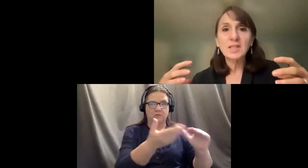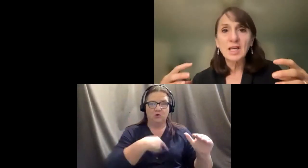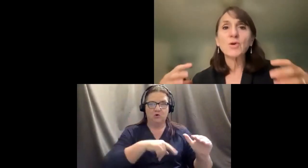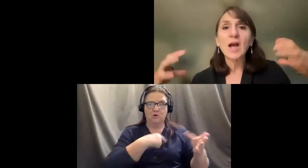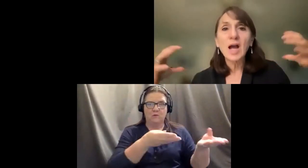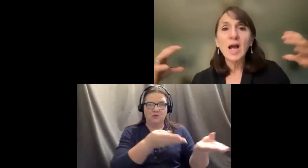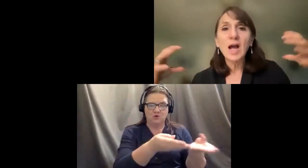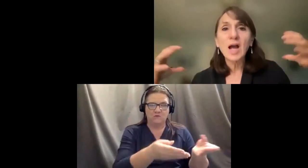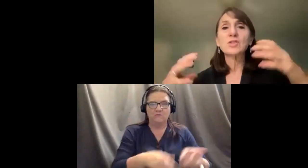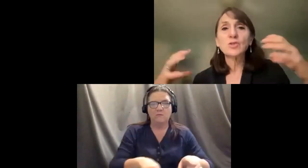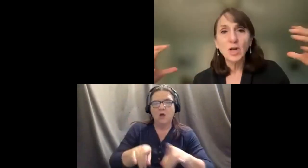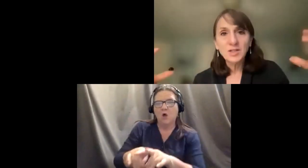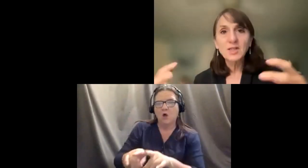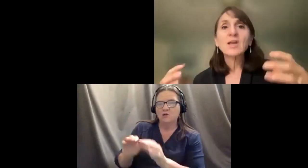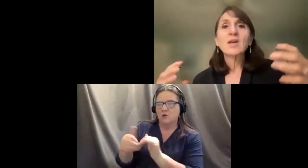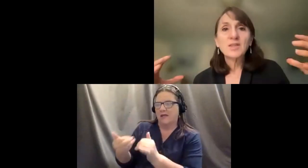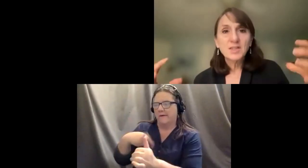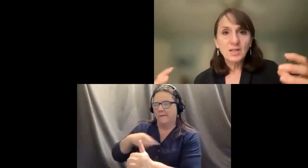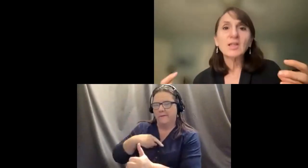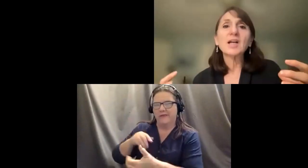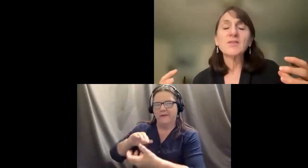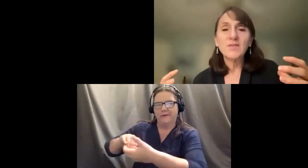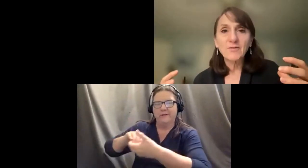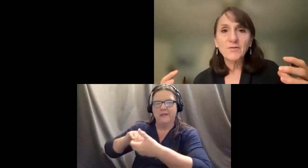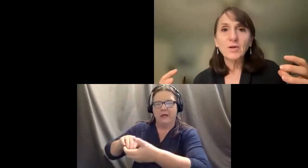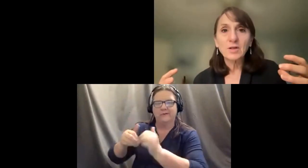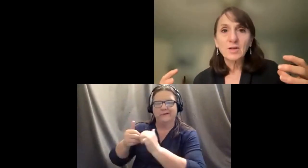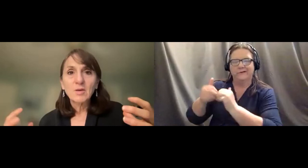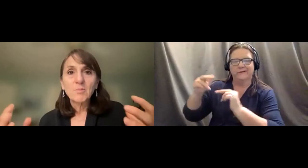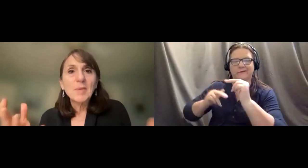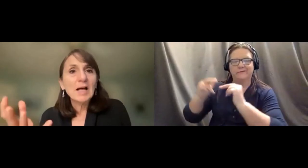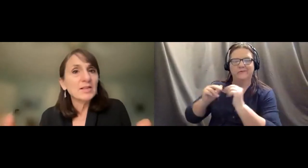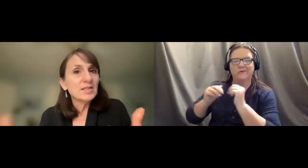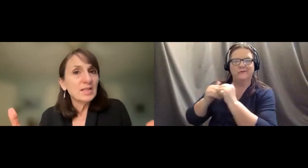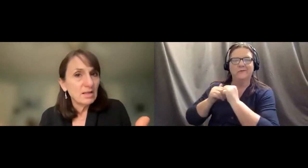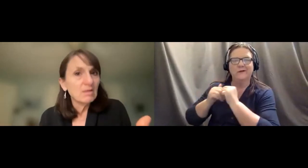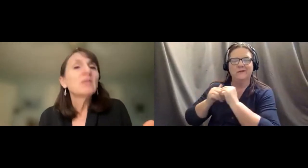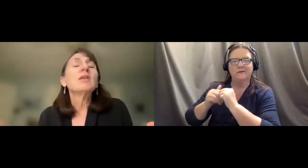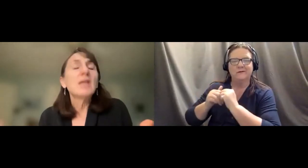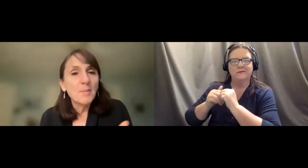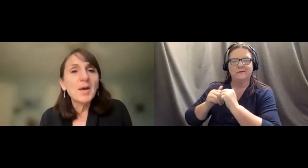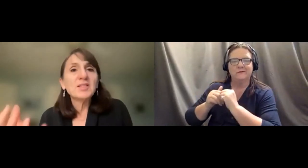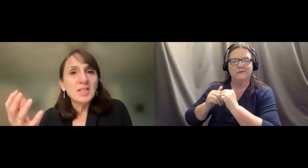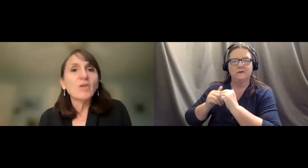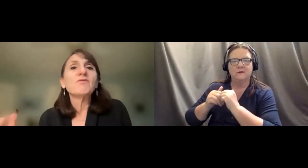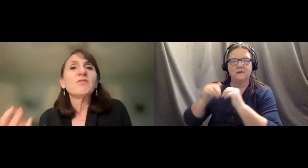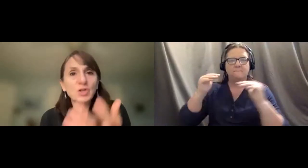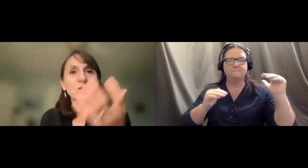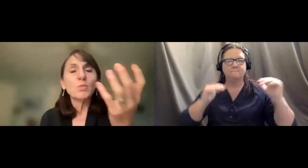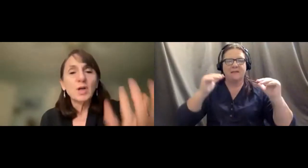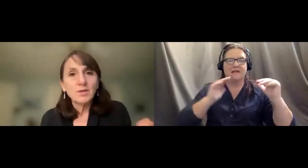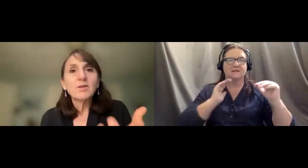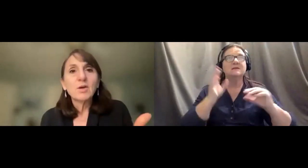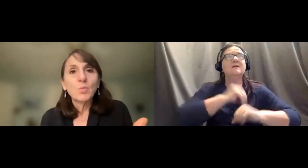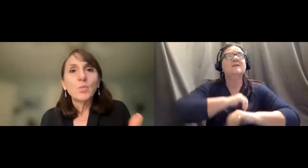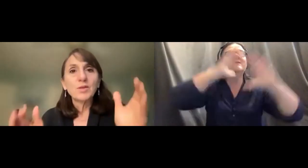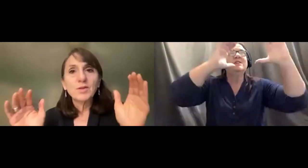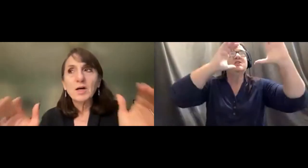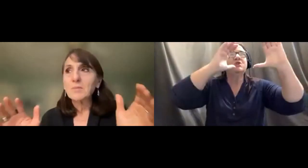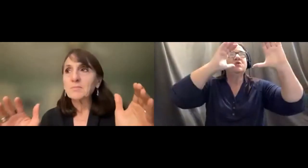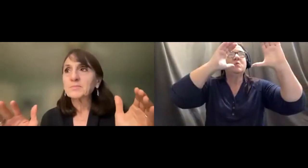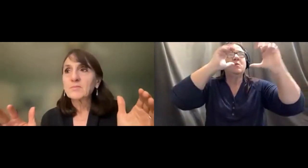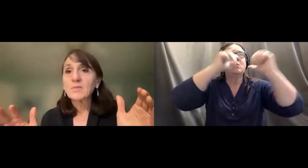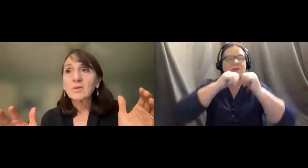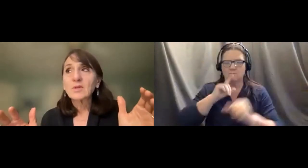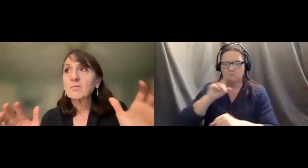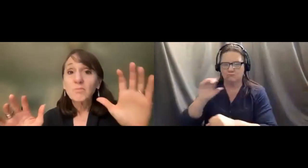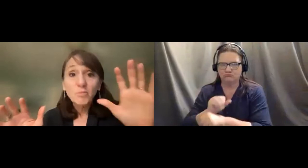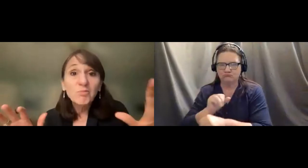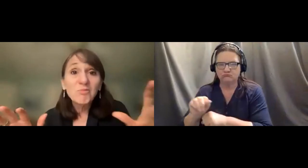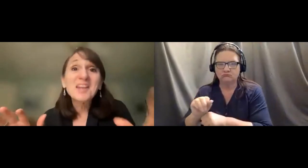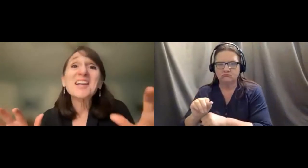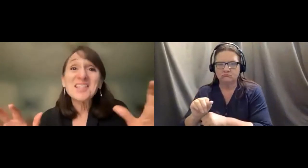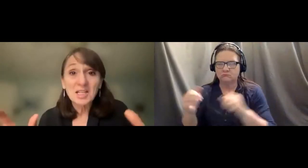together how we construct this collaborative effort balancing our vision with recognizing